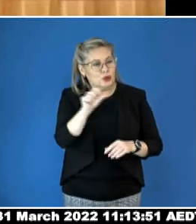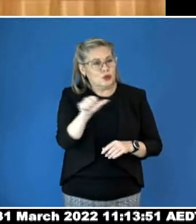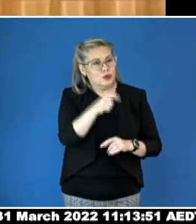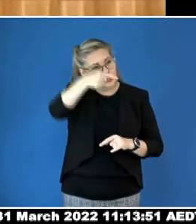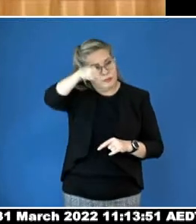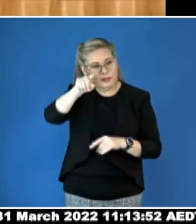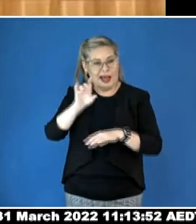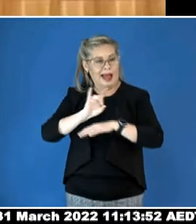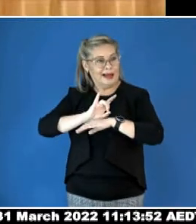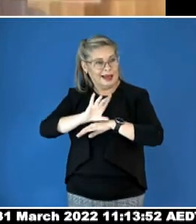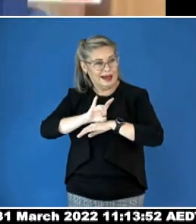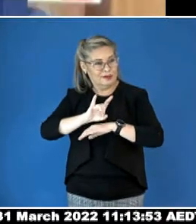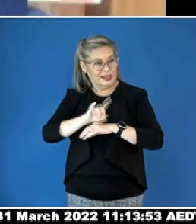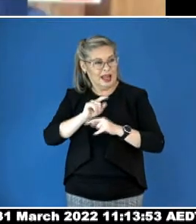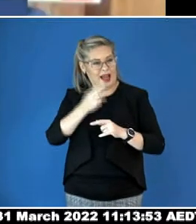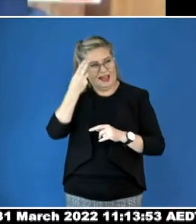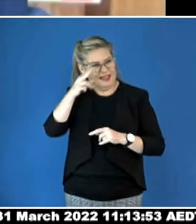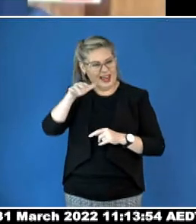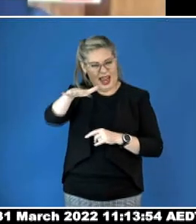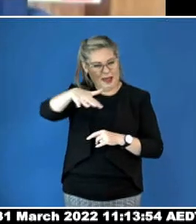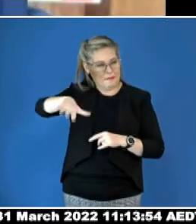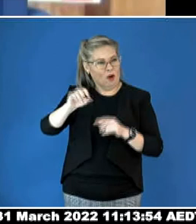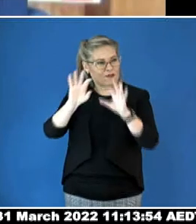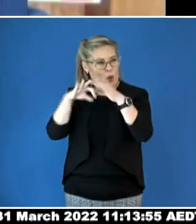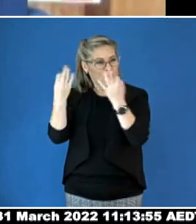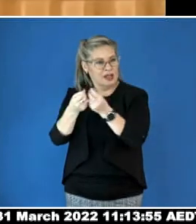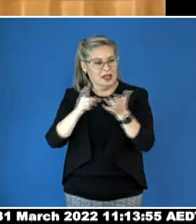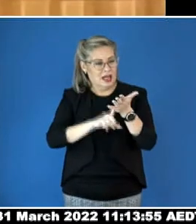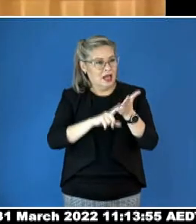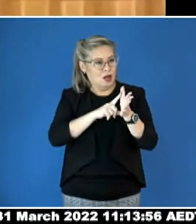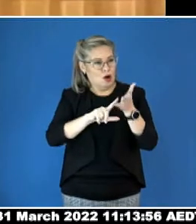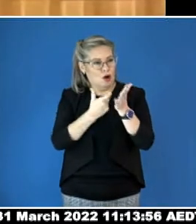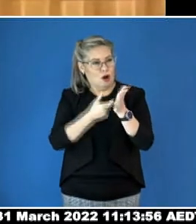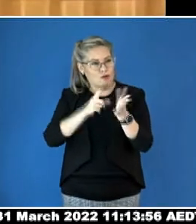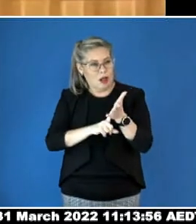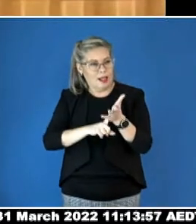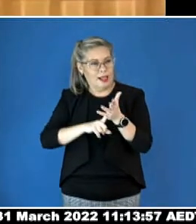Place. NIKY: Yes, they did. MS EASTMAN: And that was straightaway. Mmm. MS EASTMAN: And before that, you had never had to see a counsellor at all.